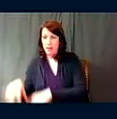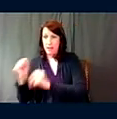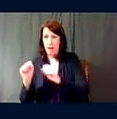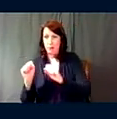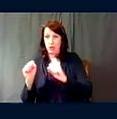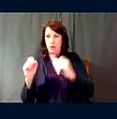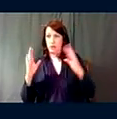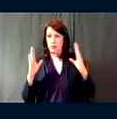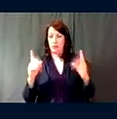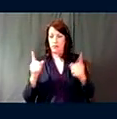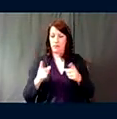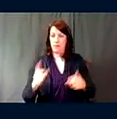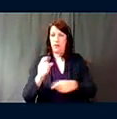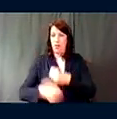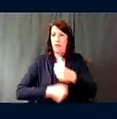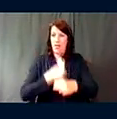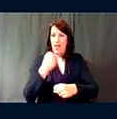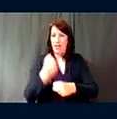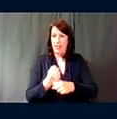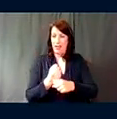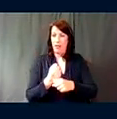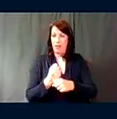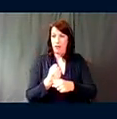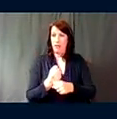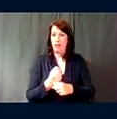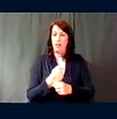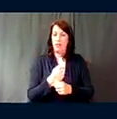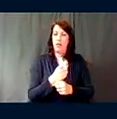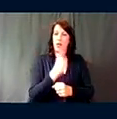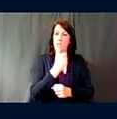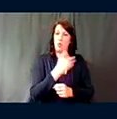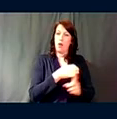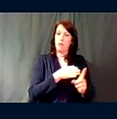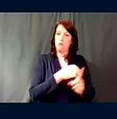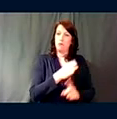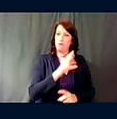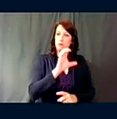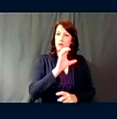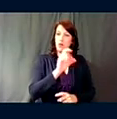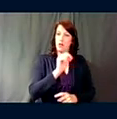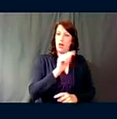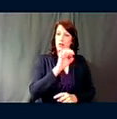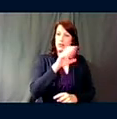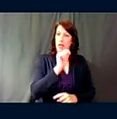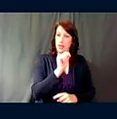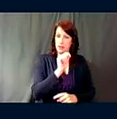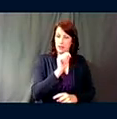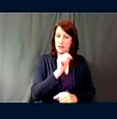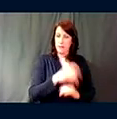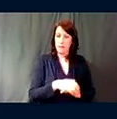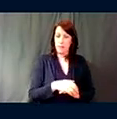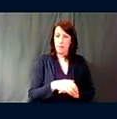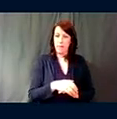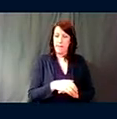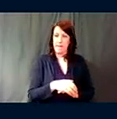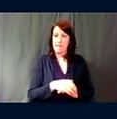PARTICULAR IDEA TO ADOPTION TAKES PLACE OVER THE YEARS, IN ONE PARTICULAR CONTEXT, FROM NORMAL TIMES.